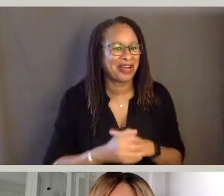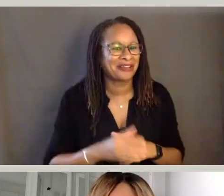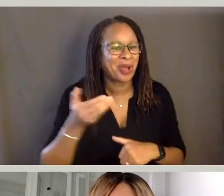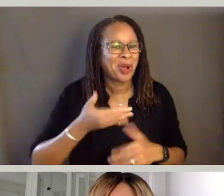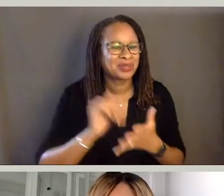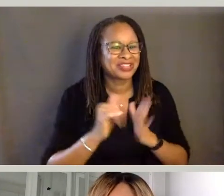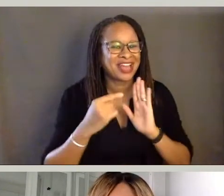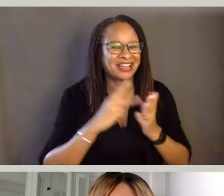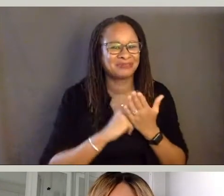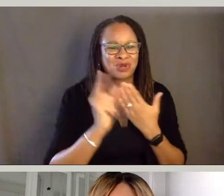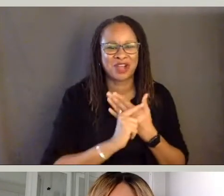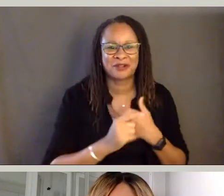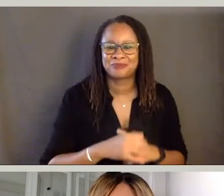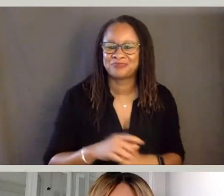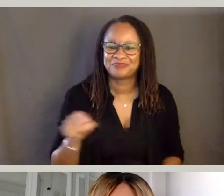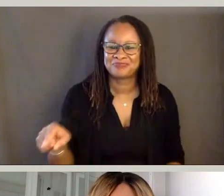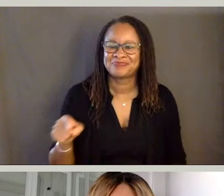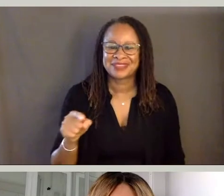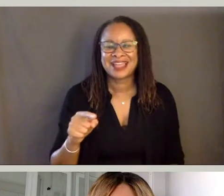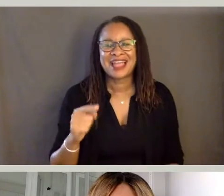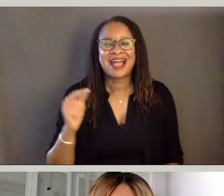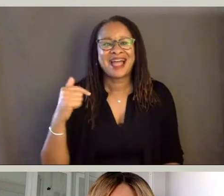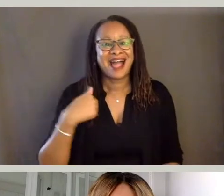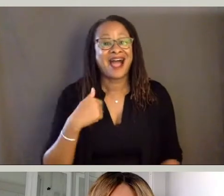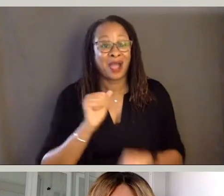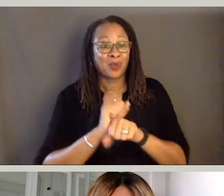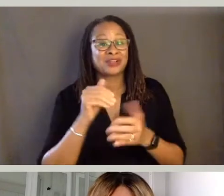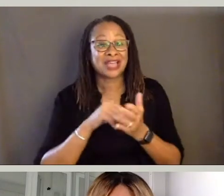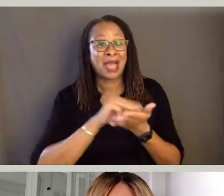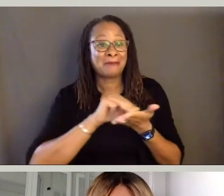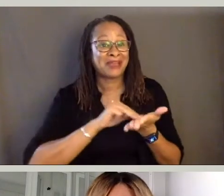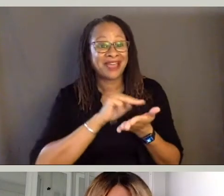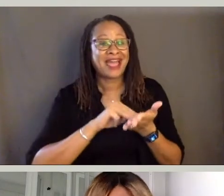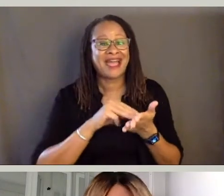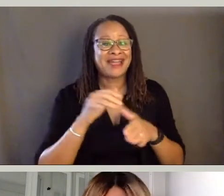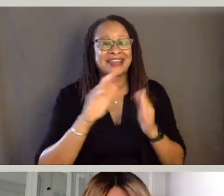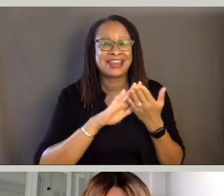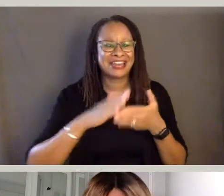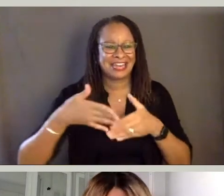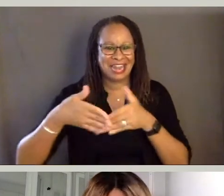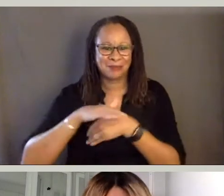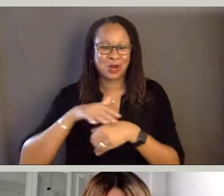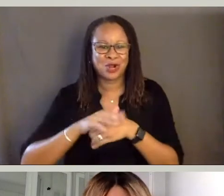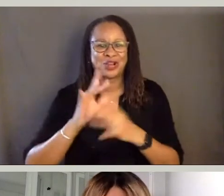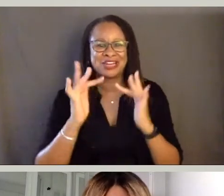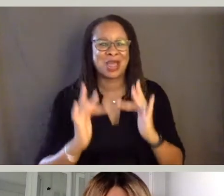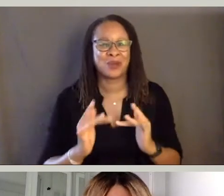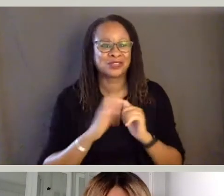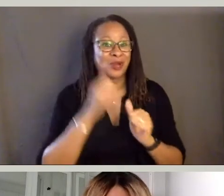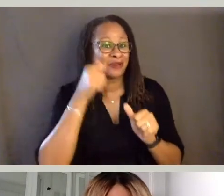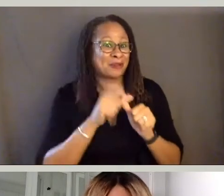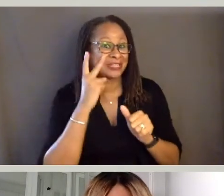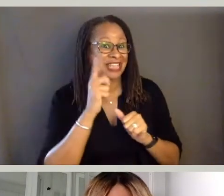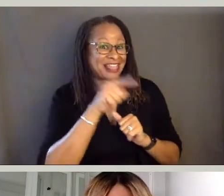I love that. I actually worked at Manhattan Neighborhood Network which was the public access television station, so I remember seeing that show. Yes. Yes.